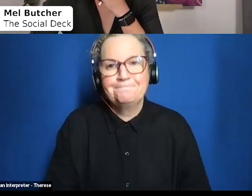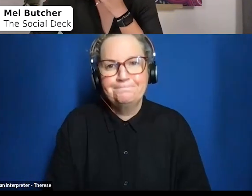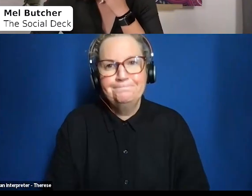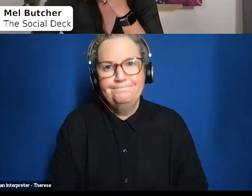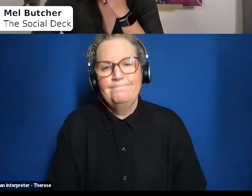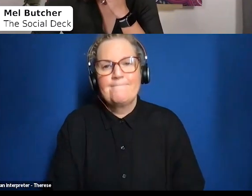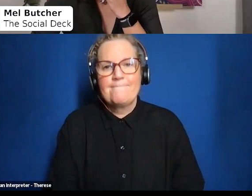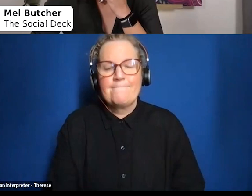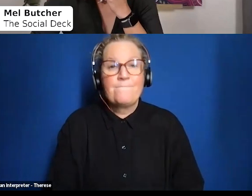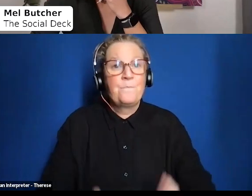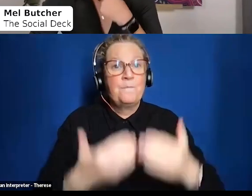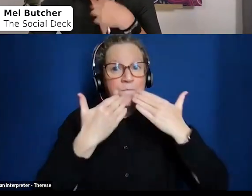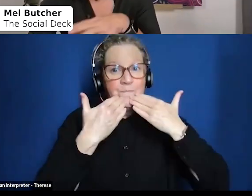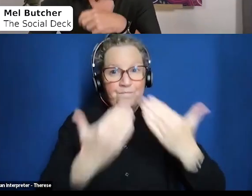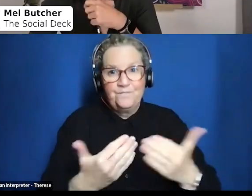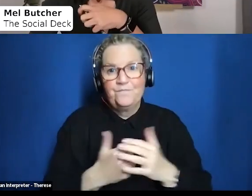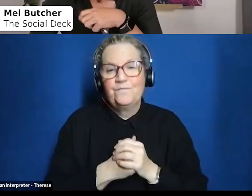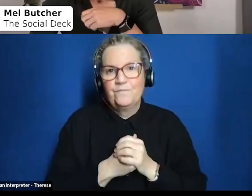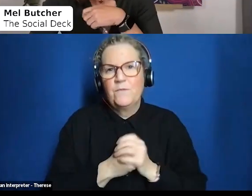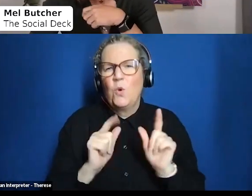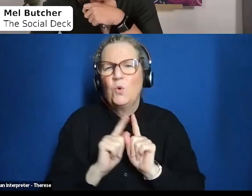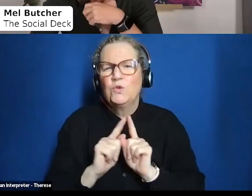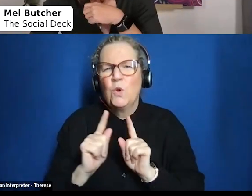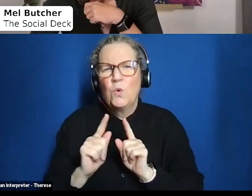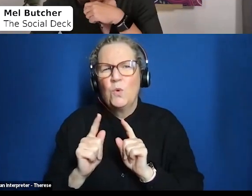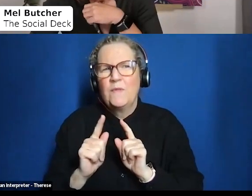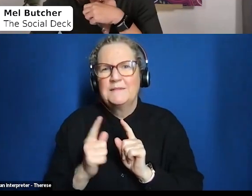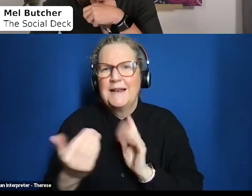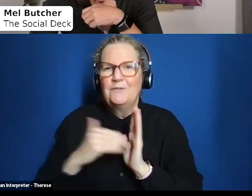And also, the same person has asked us to follow up there around